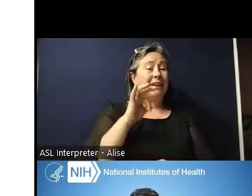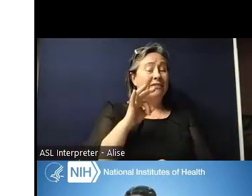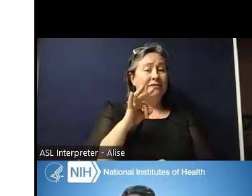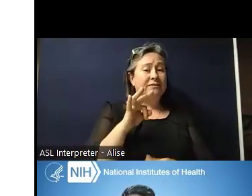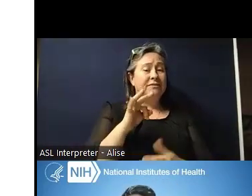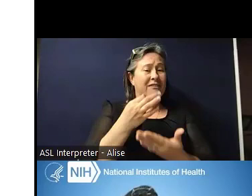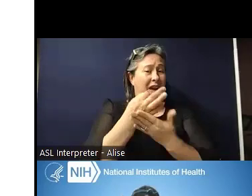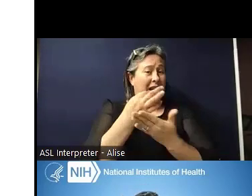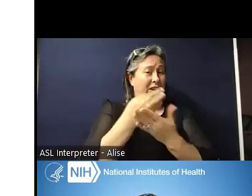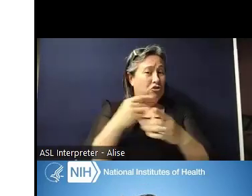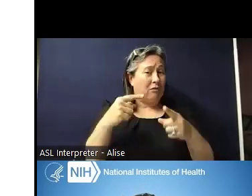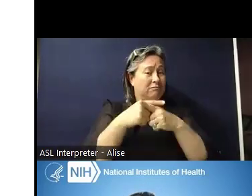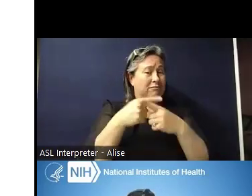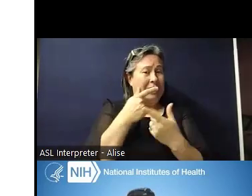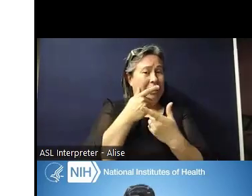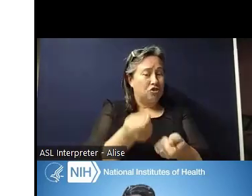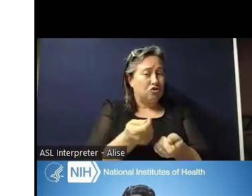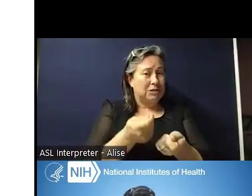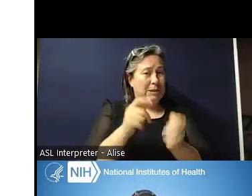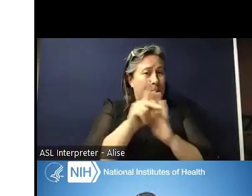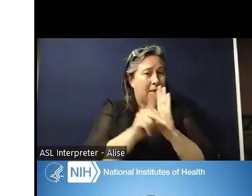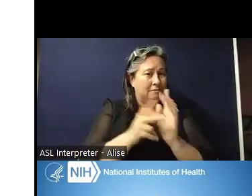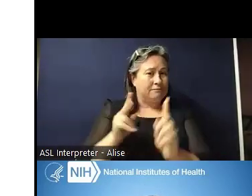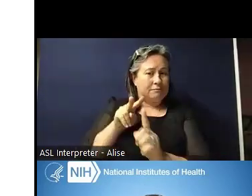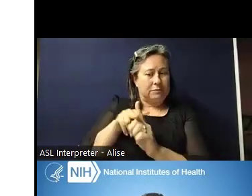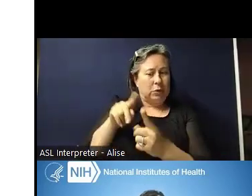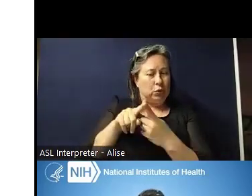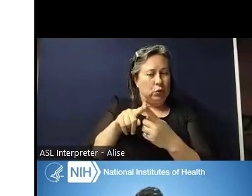will apply to the subrecipients and making sure